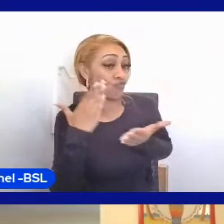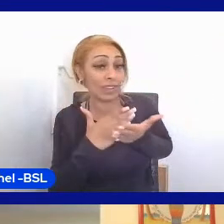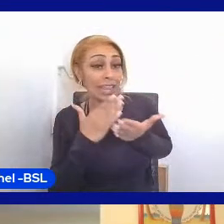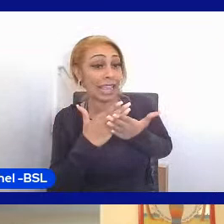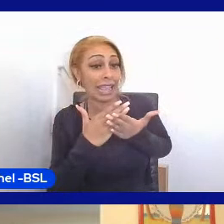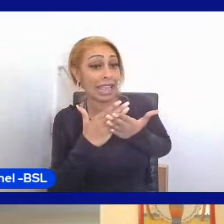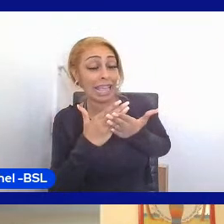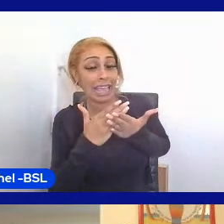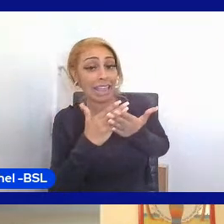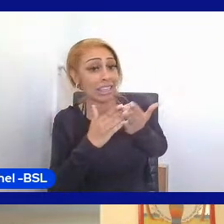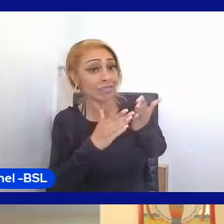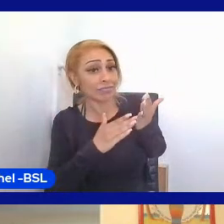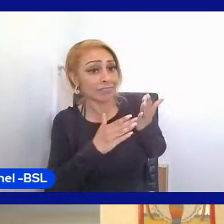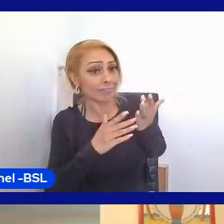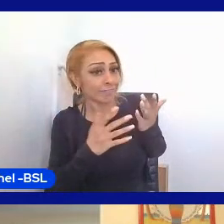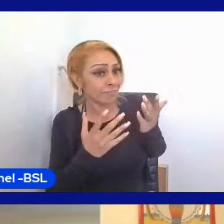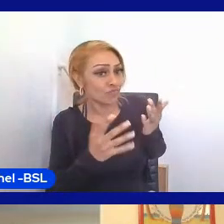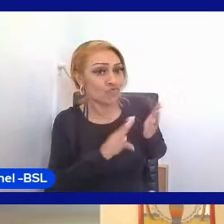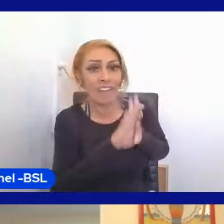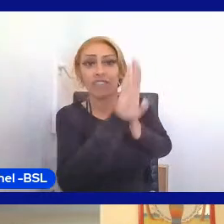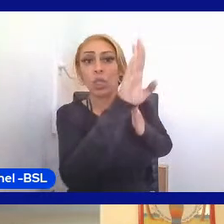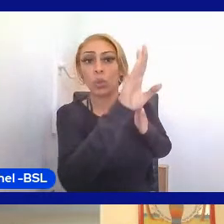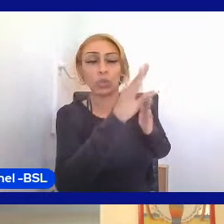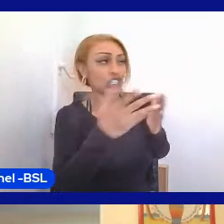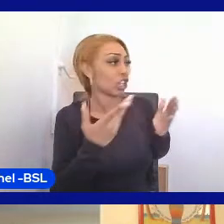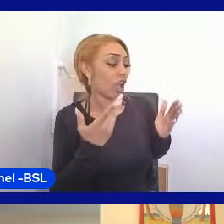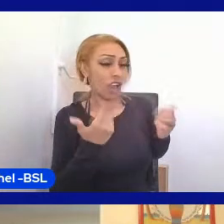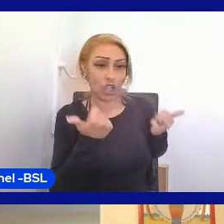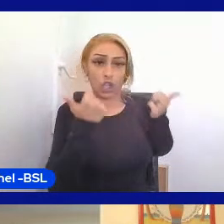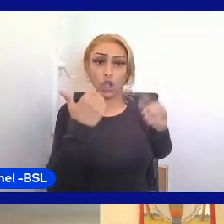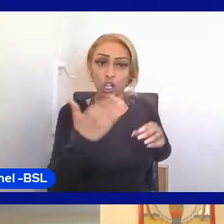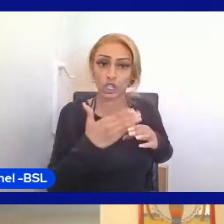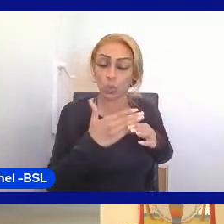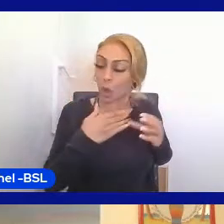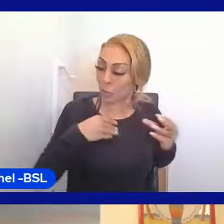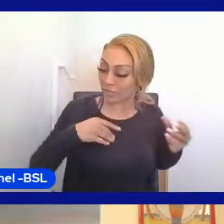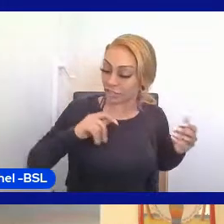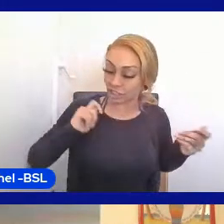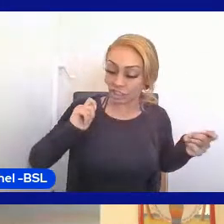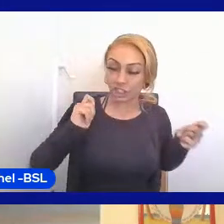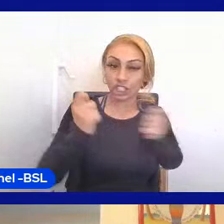place making, I think we have done some really pioneering work in shifting the dialogue